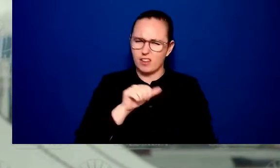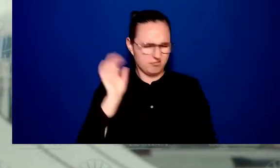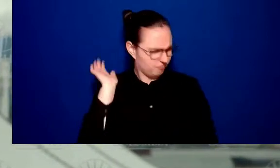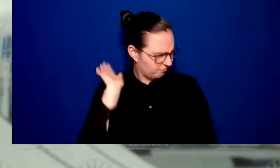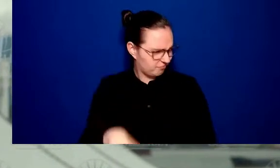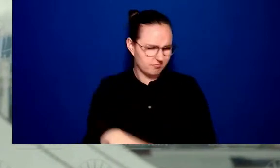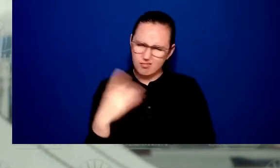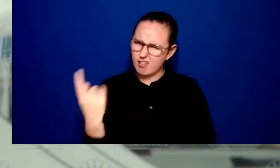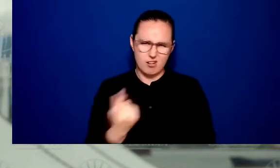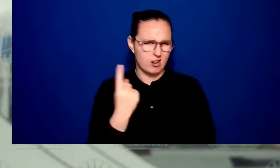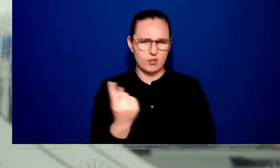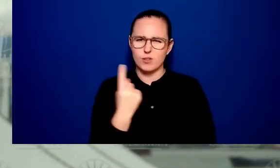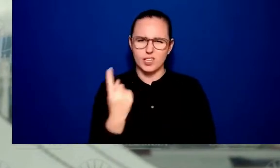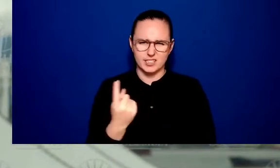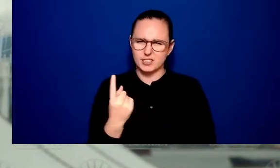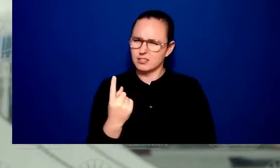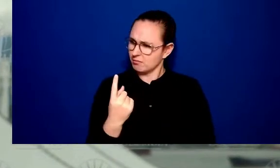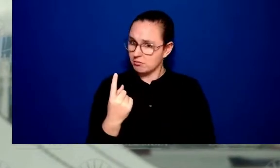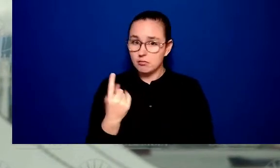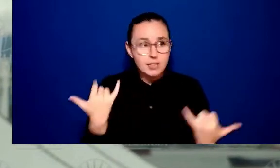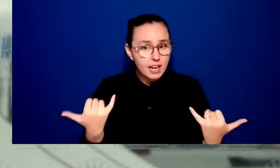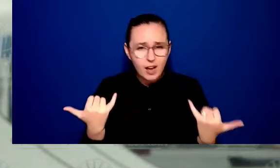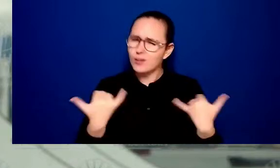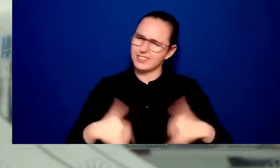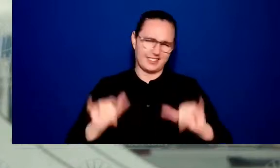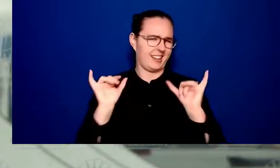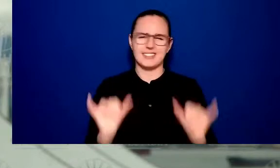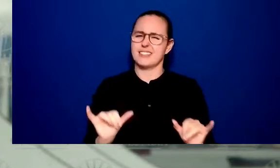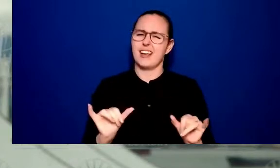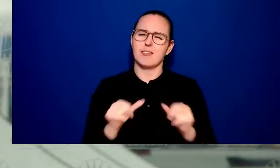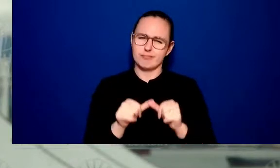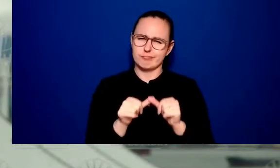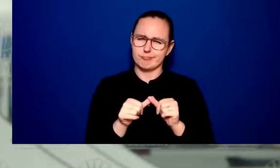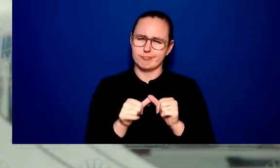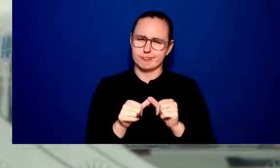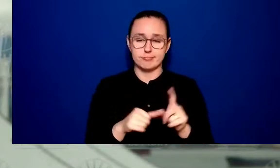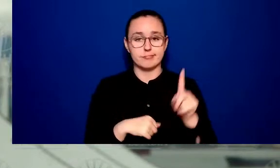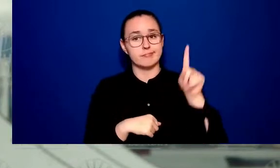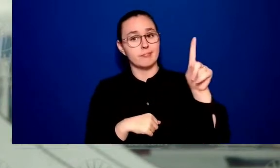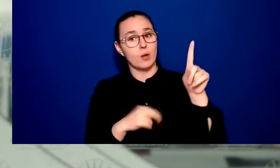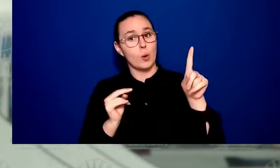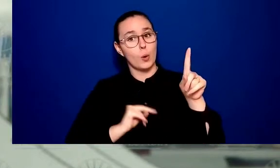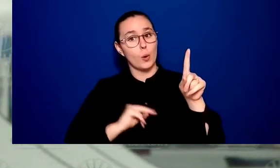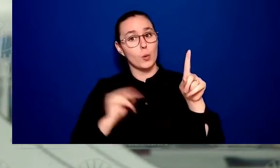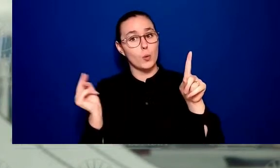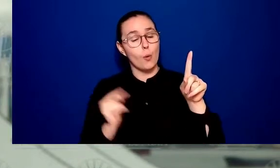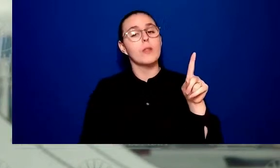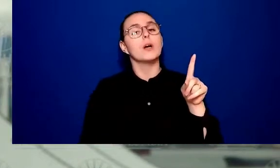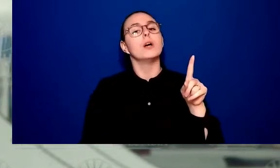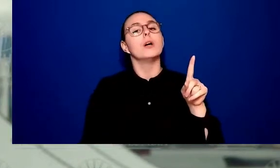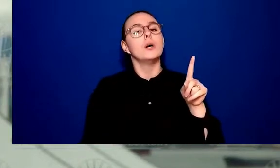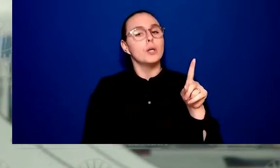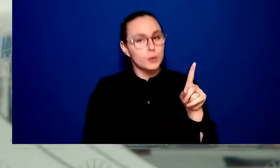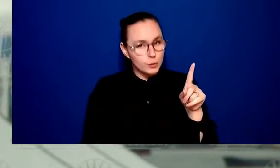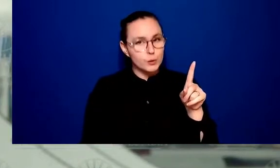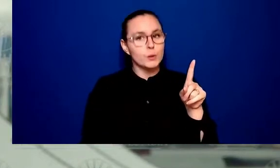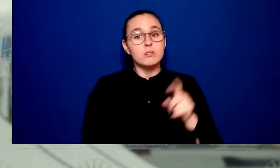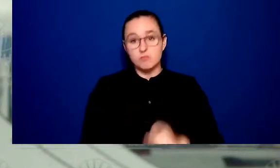Northern Health Authority. Is